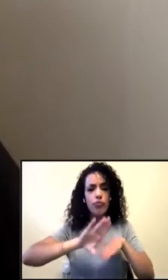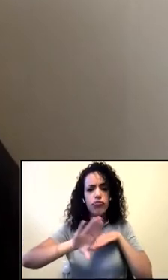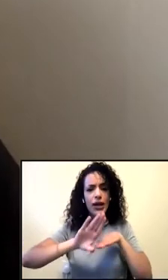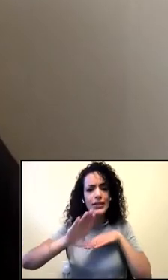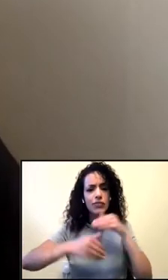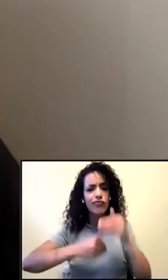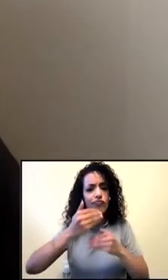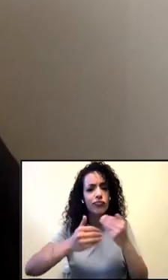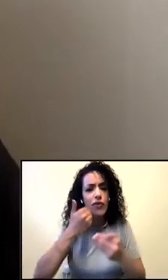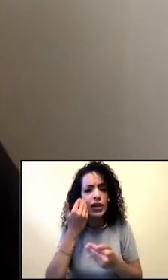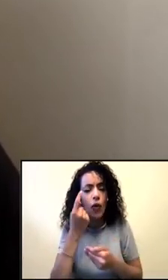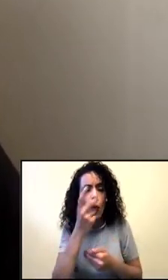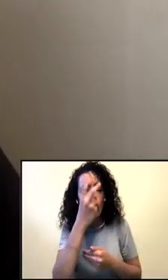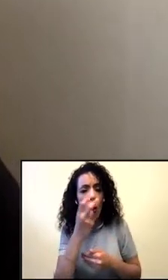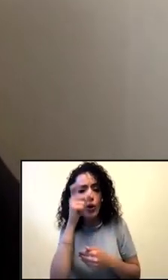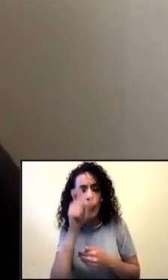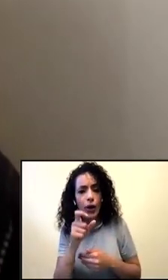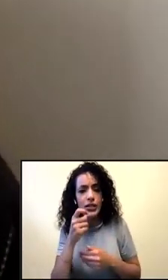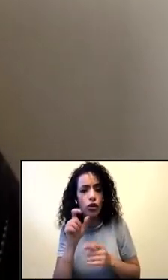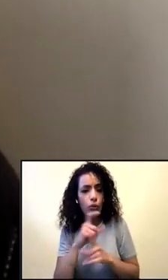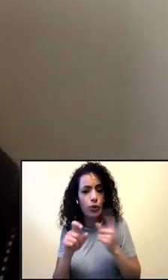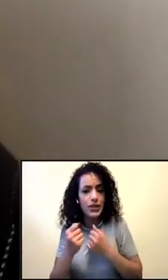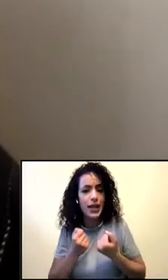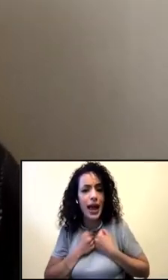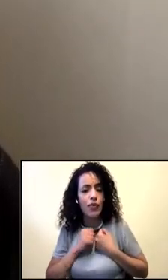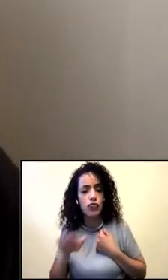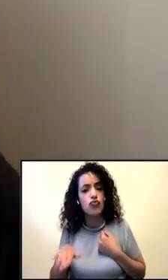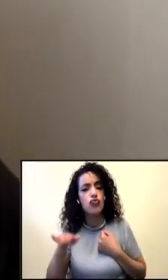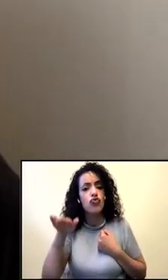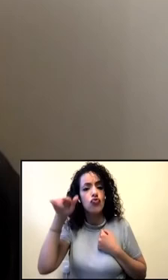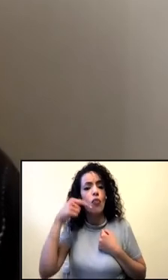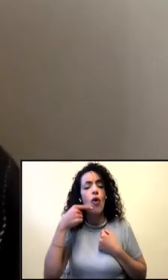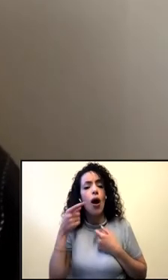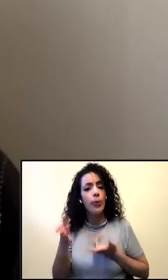who grew up in the countryside, and so knew all of the camel herding songs, knew which plants to eat,